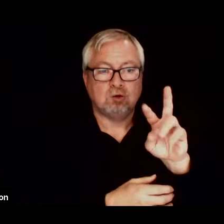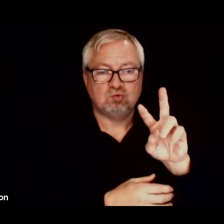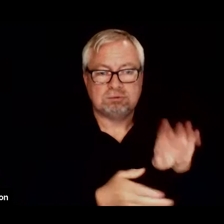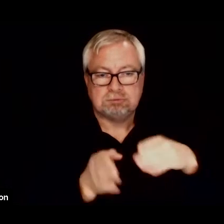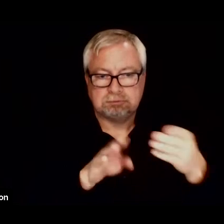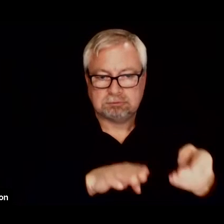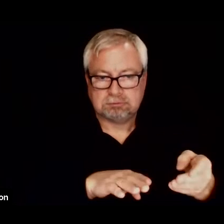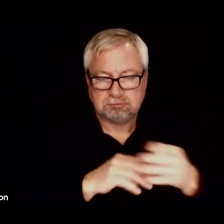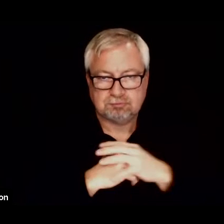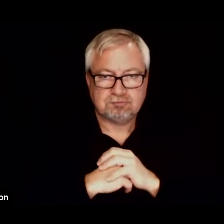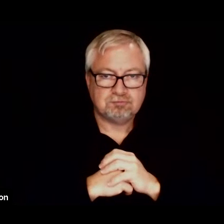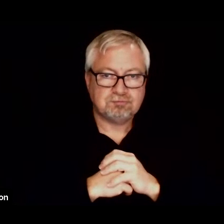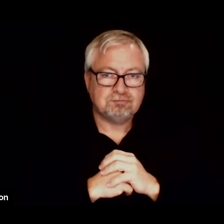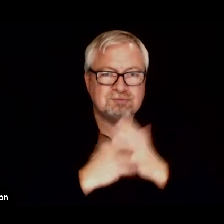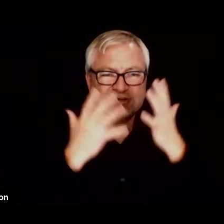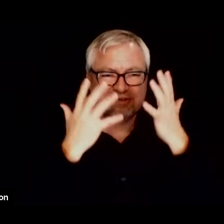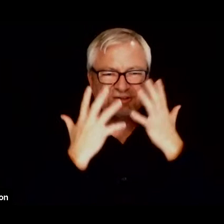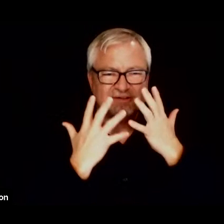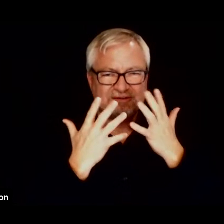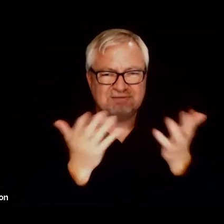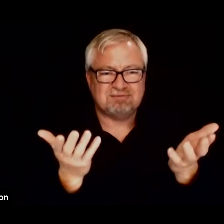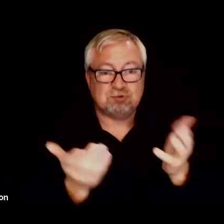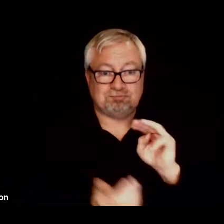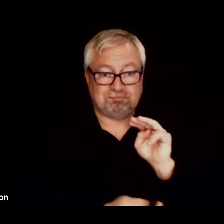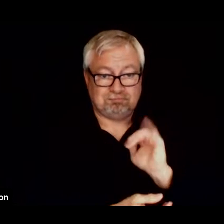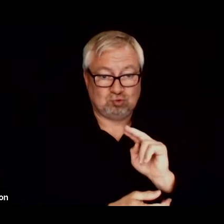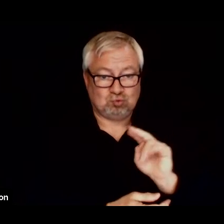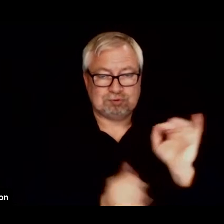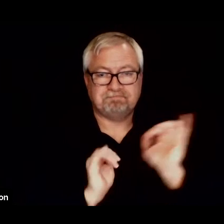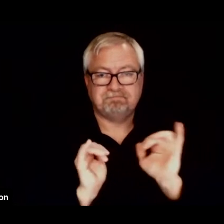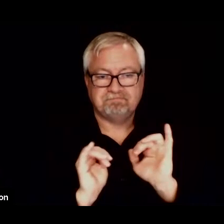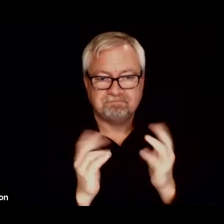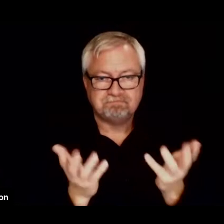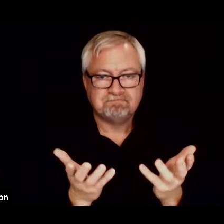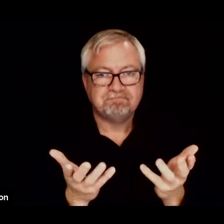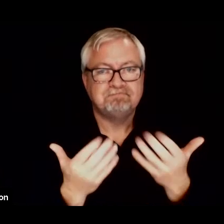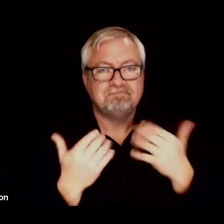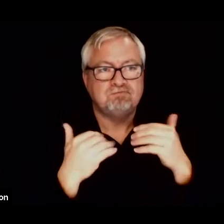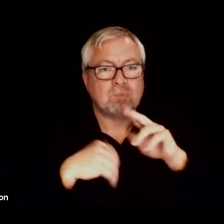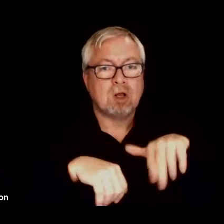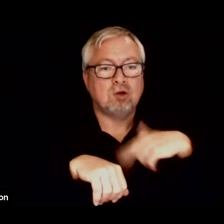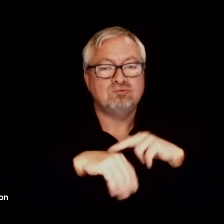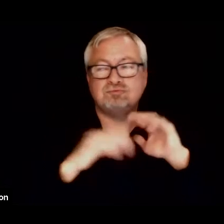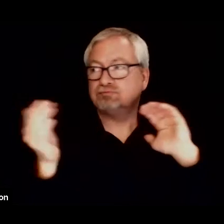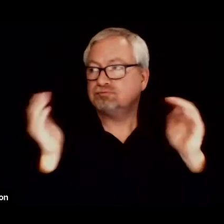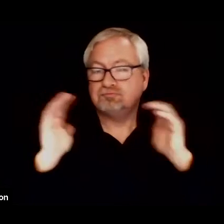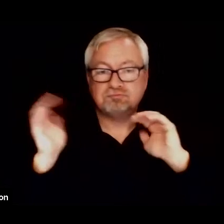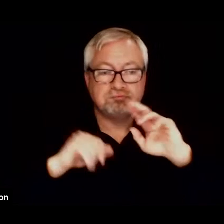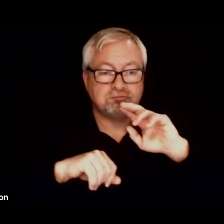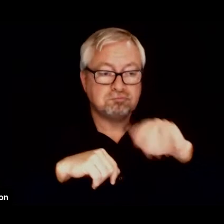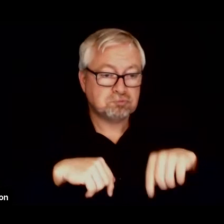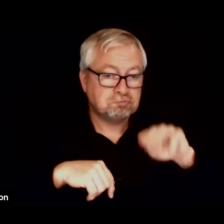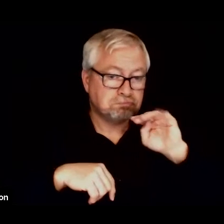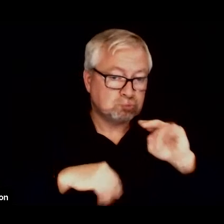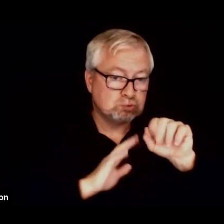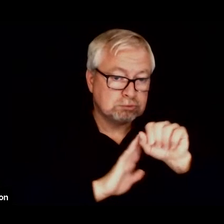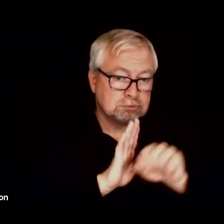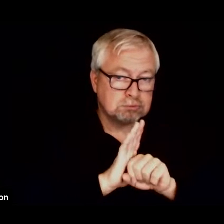in Minnesota is truly a national and worldwide crisis as well. In Minnesota, we have another